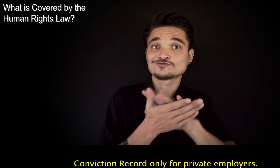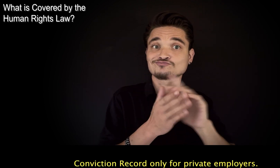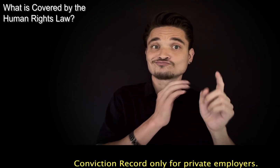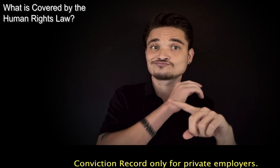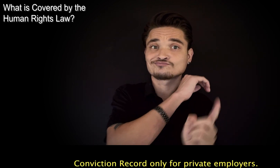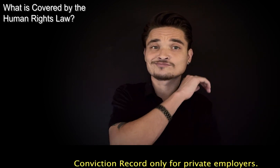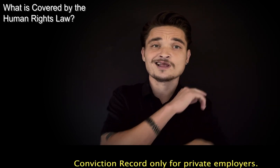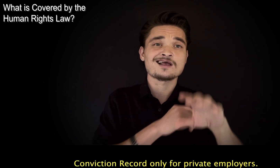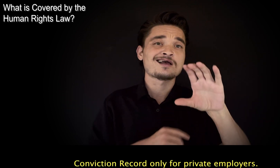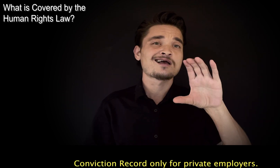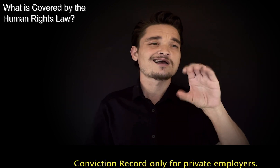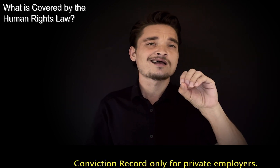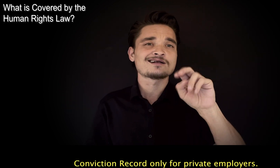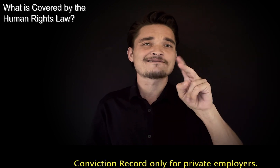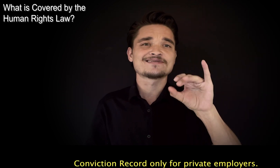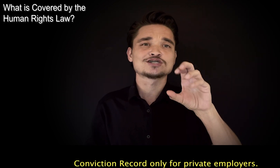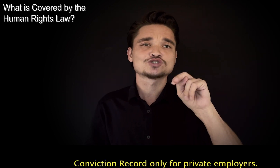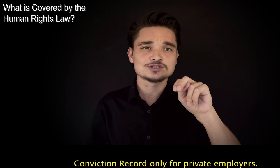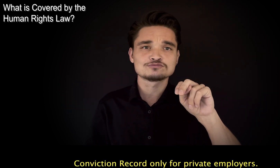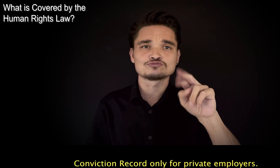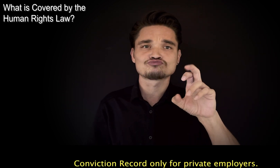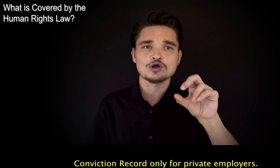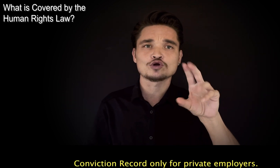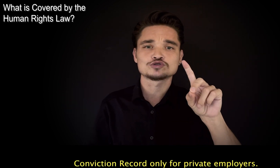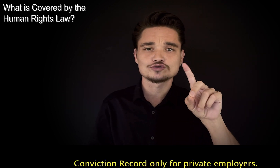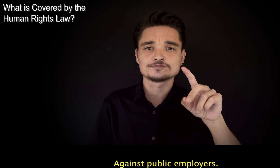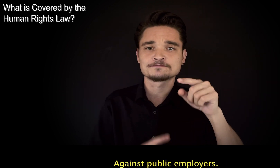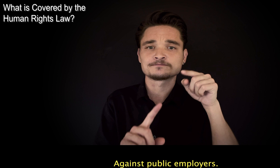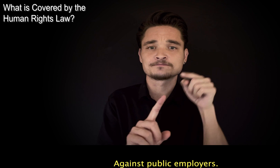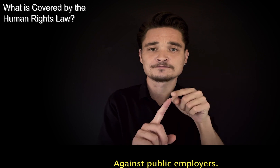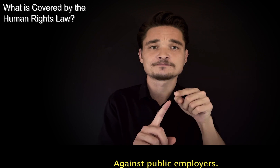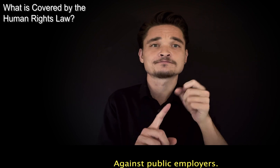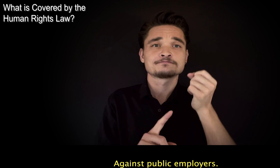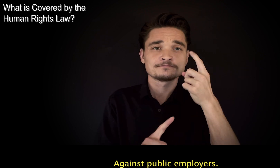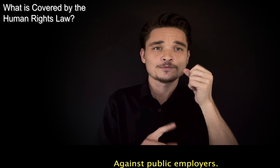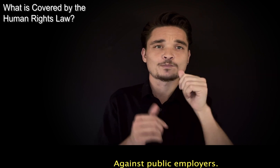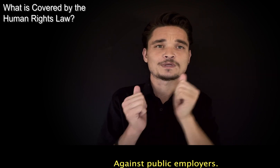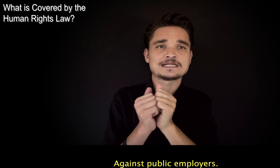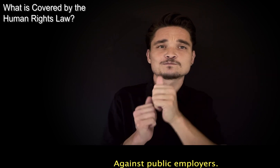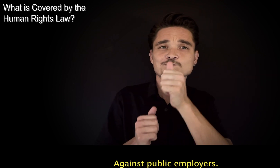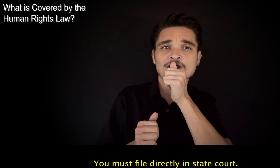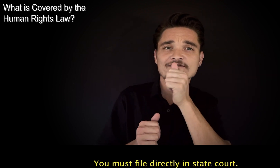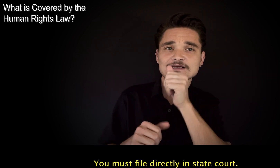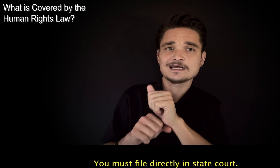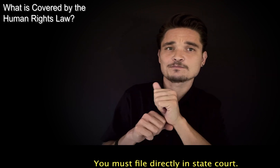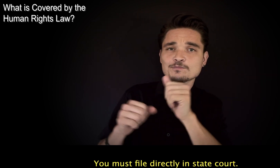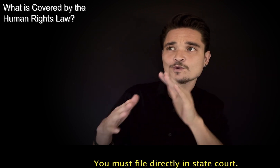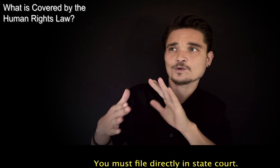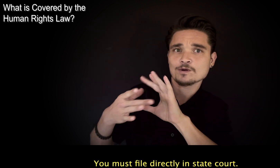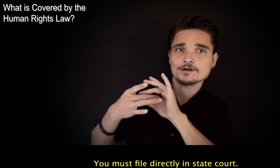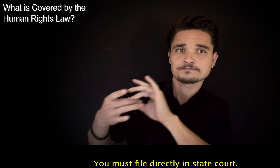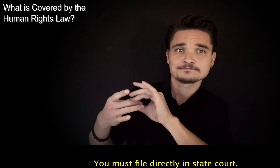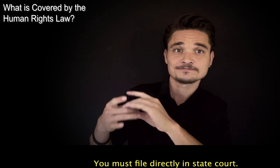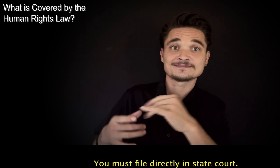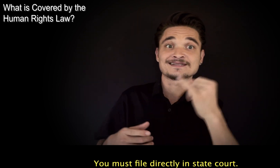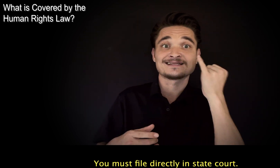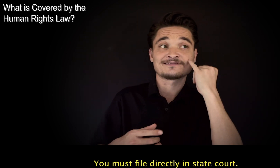Conviction Record only for private employers. Against public employers. You must file directly in state court.